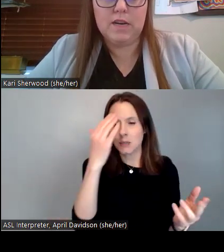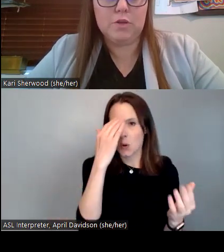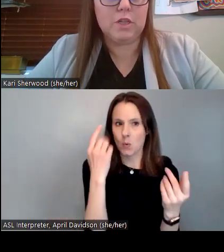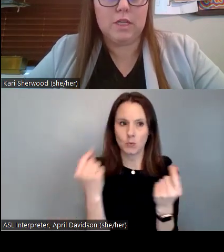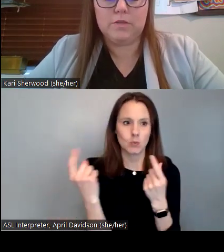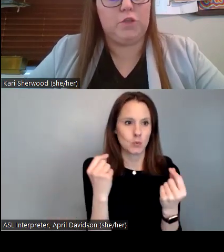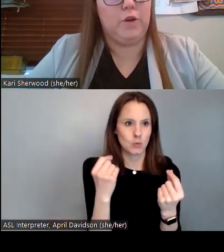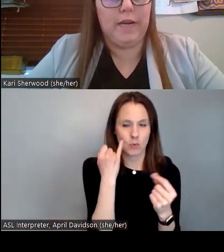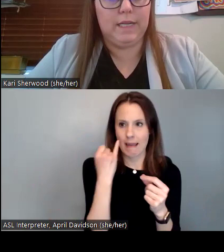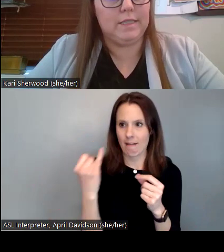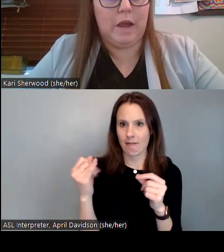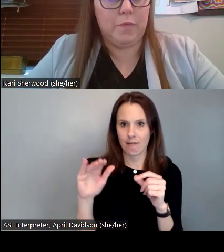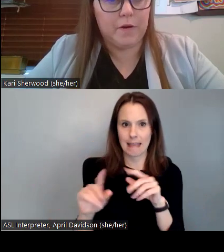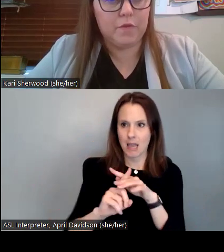and I know there's lots of good trainings out there for